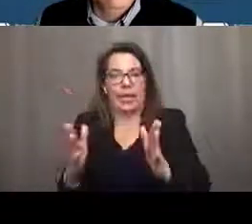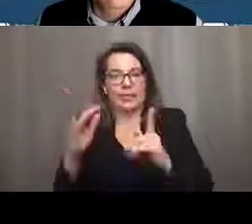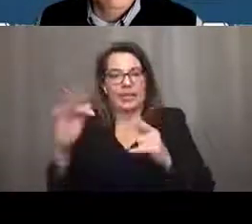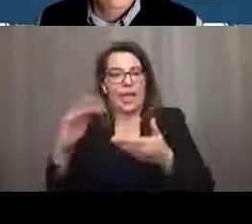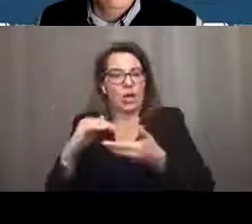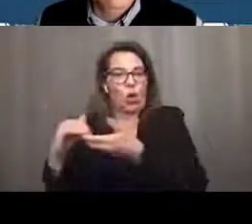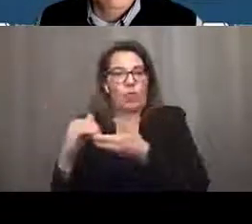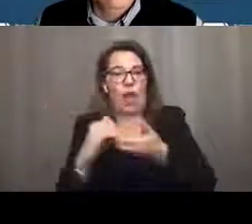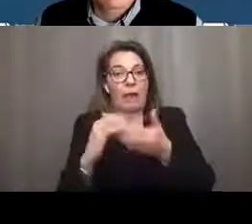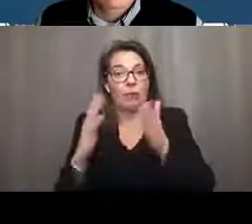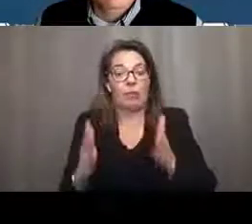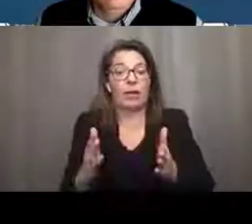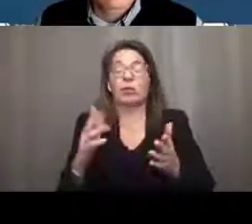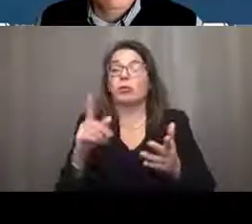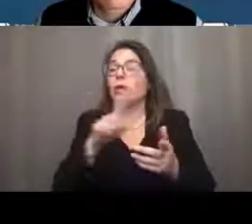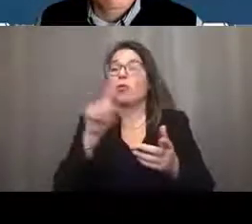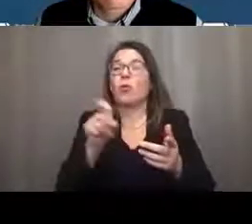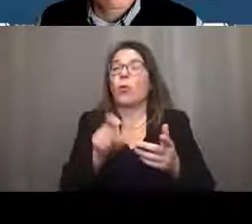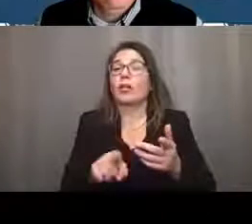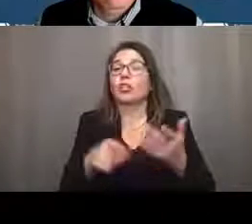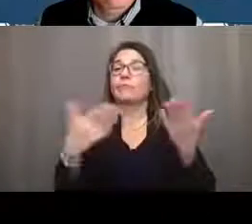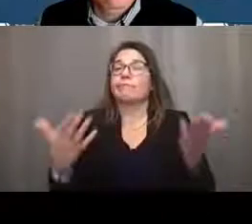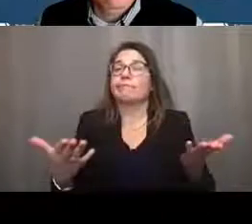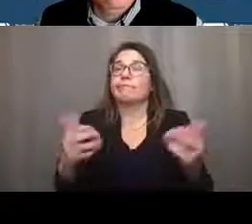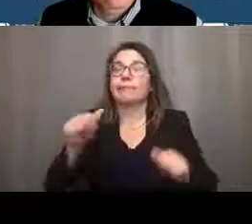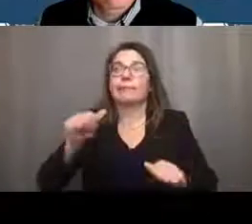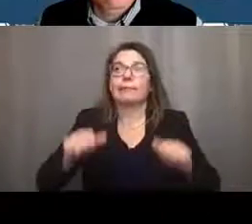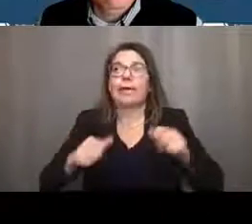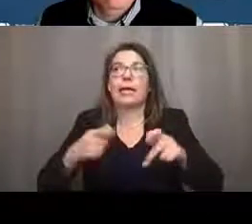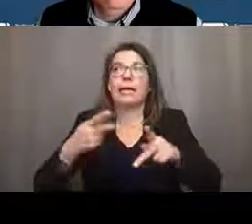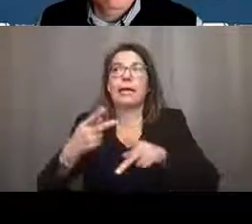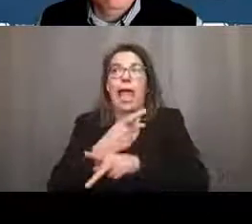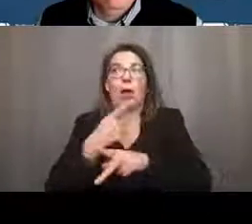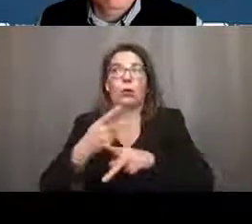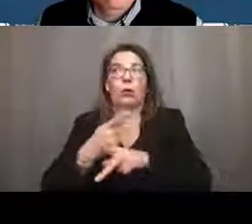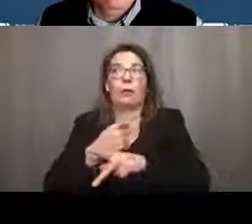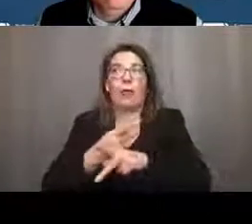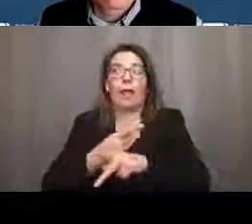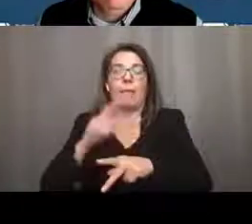and that is, I don't know how to calculate my F&A costs